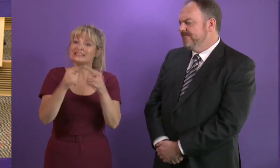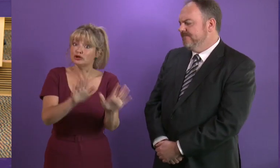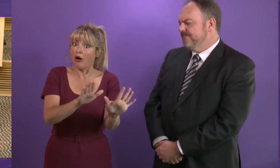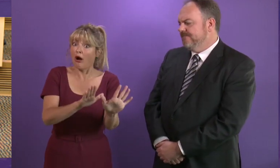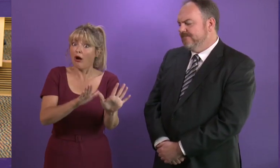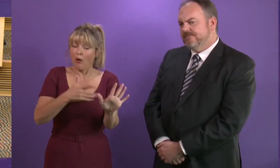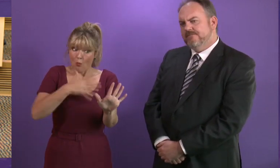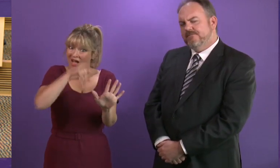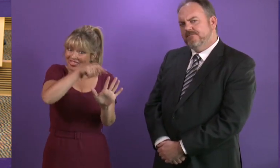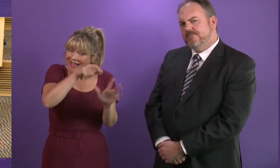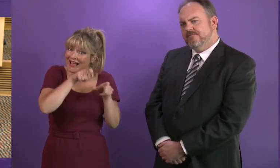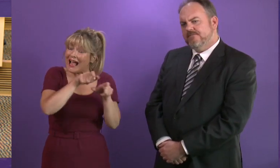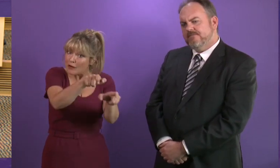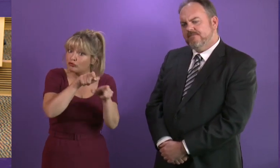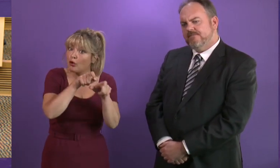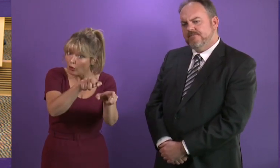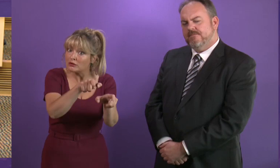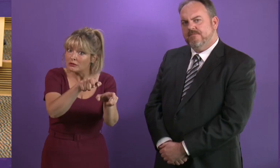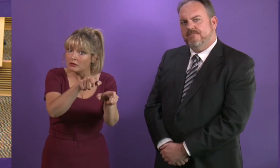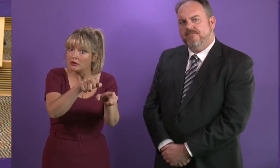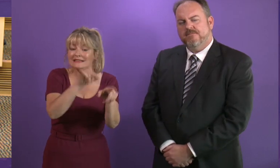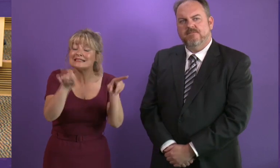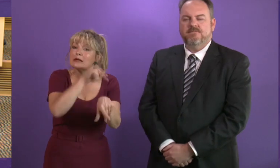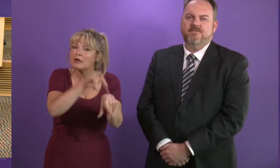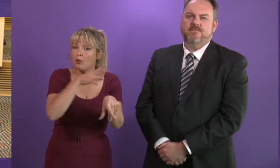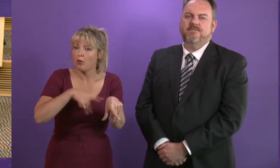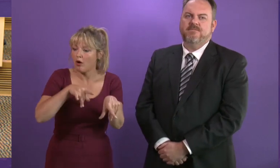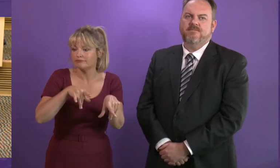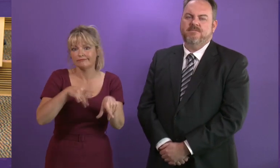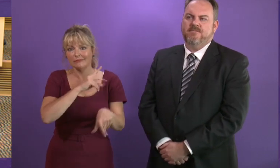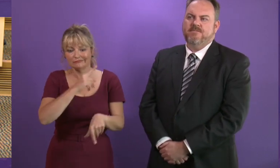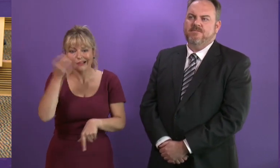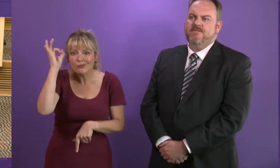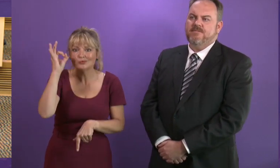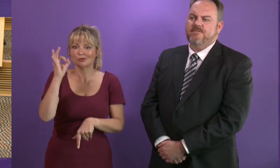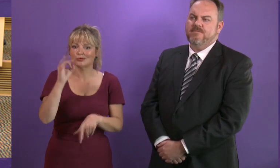want to ensure that councils and practitioners are well supported with the right guidance